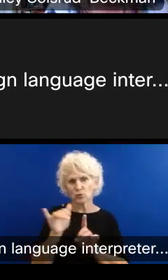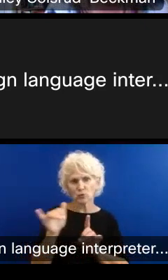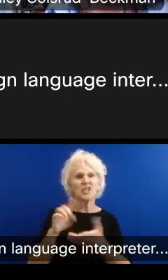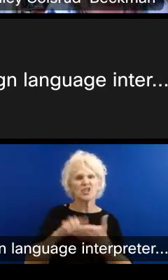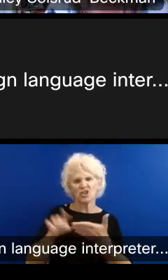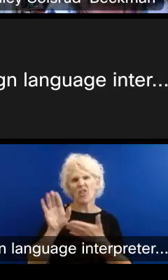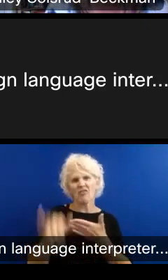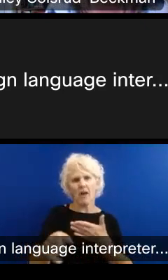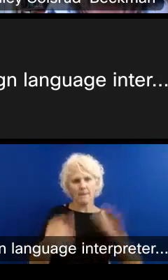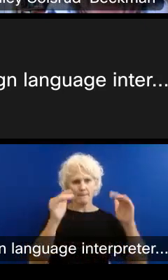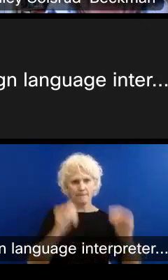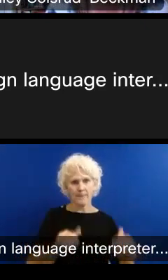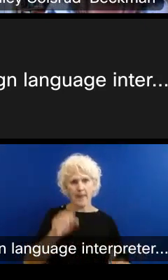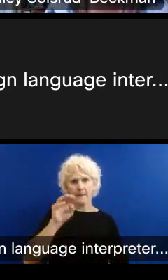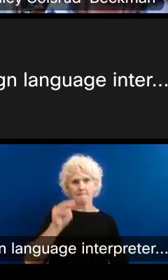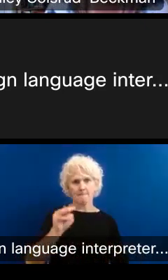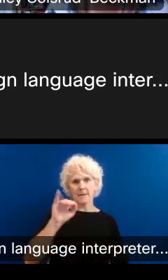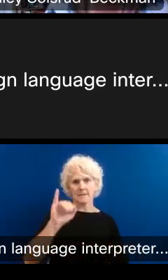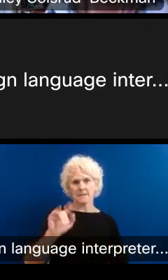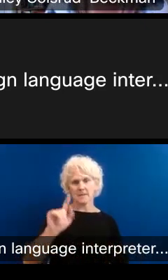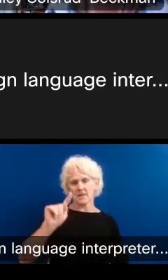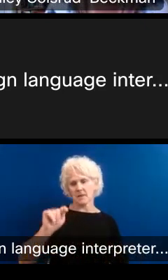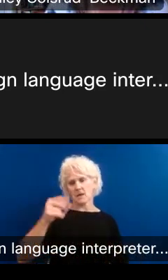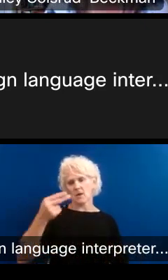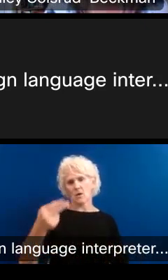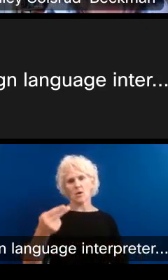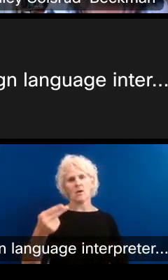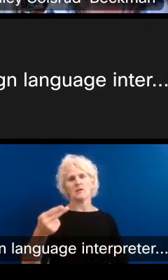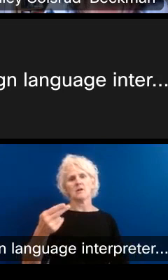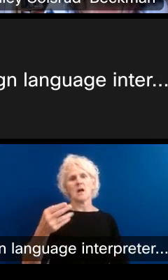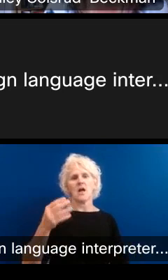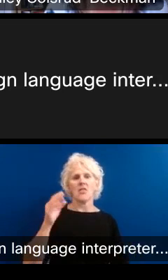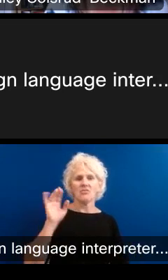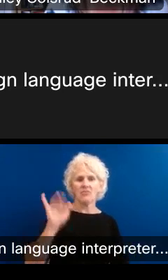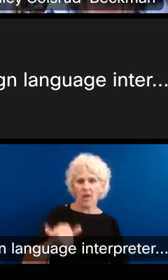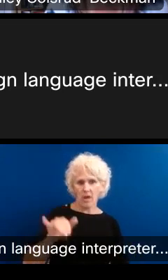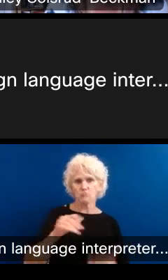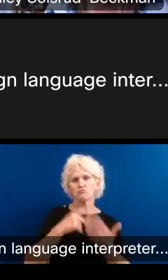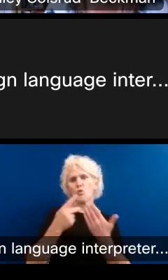The Minnesota Intensive Therapeutic Foster Homes, that program is run through the Department of